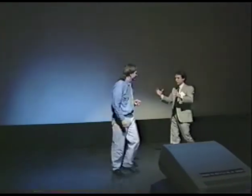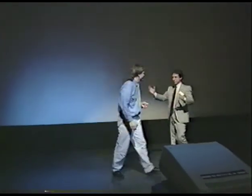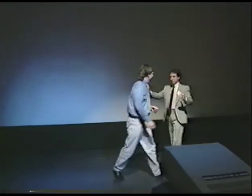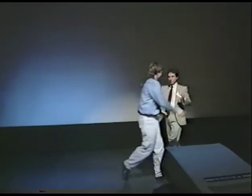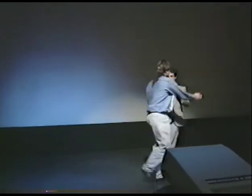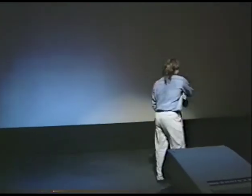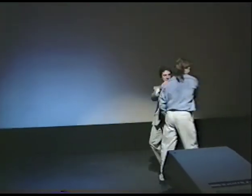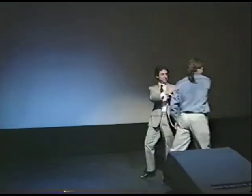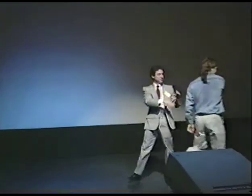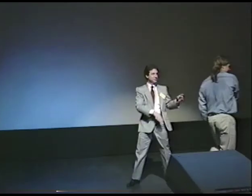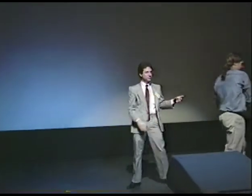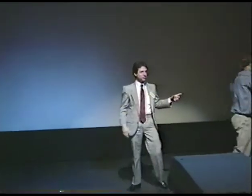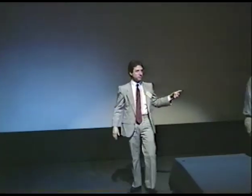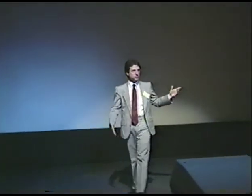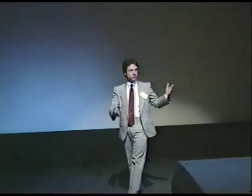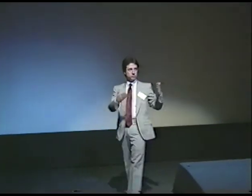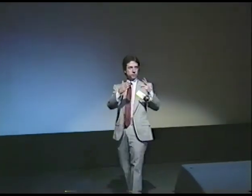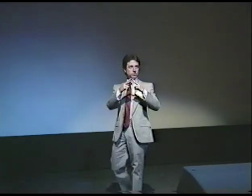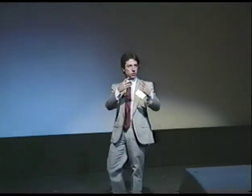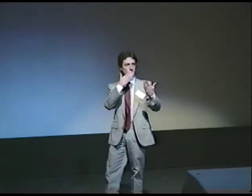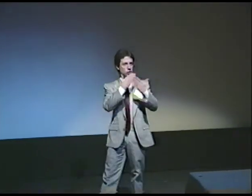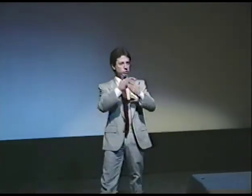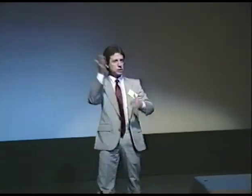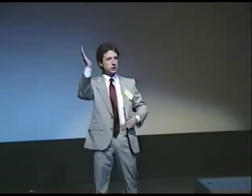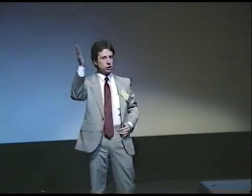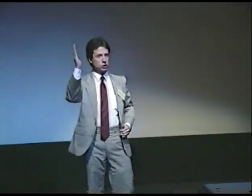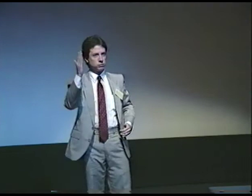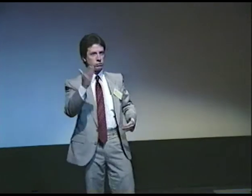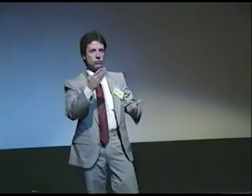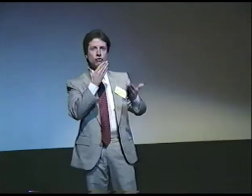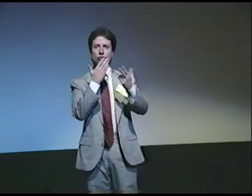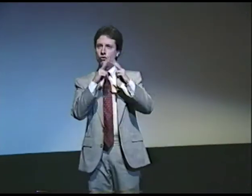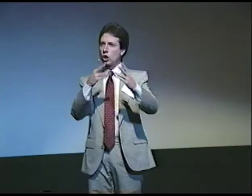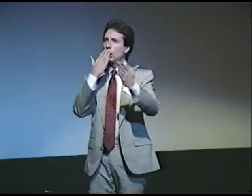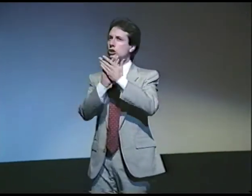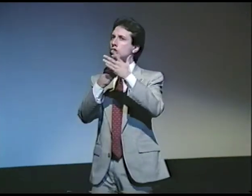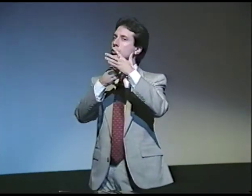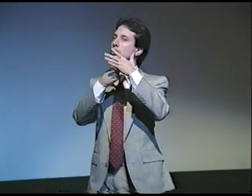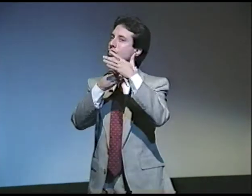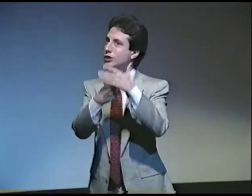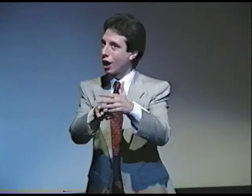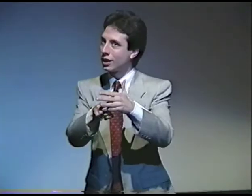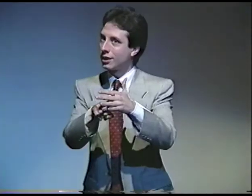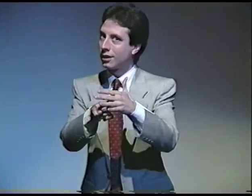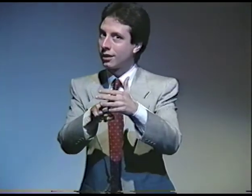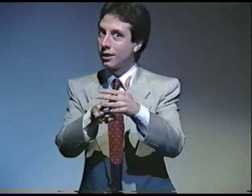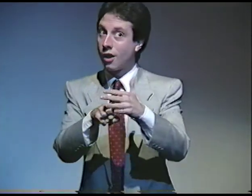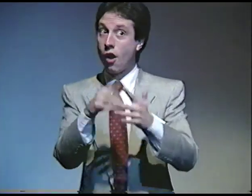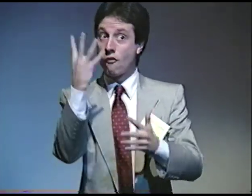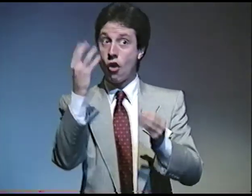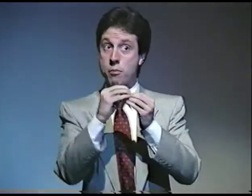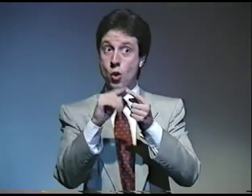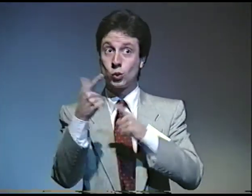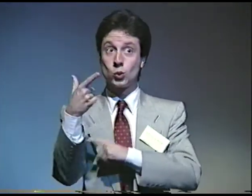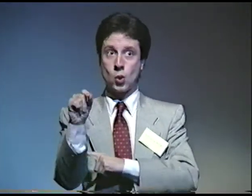OK, thank you very much, Peter. OK, very wonderful presentation, very good start for .